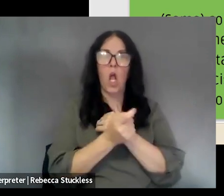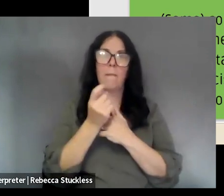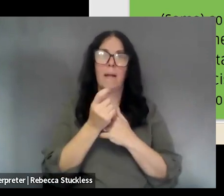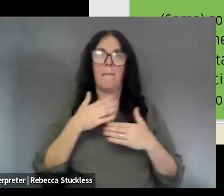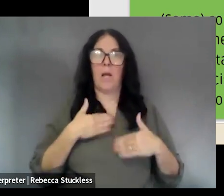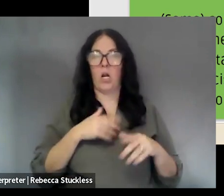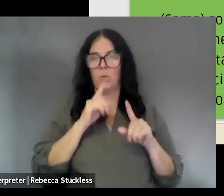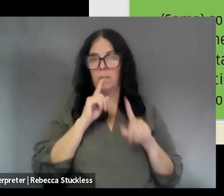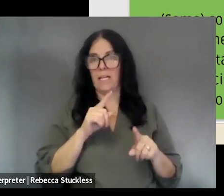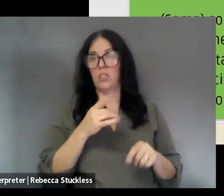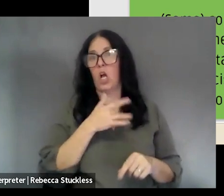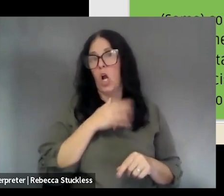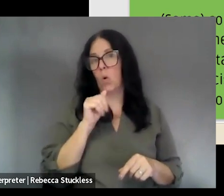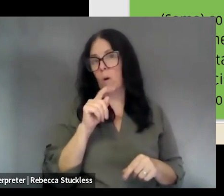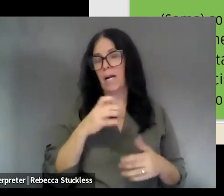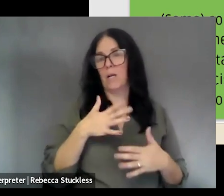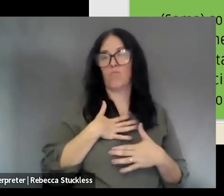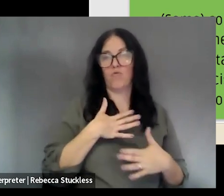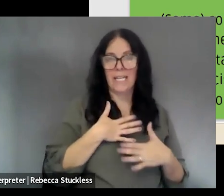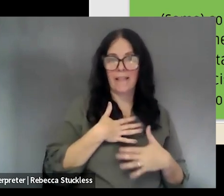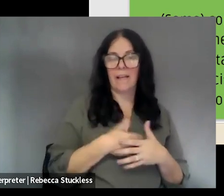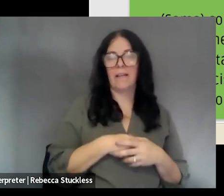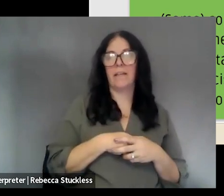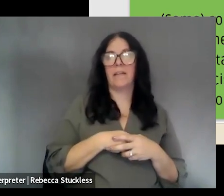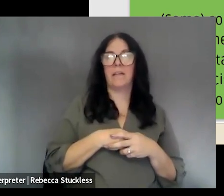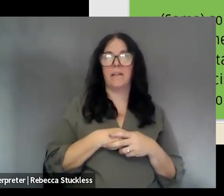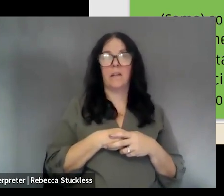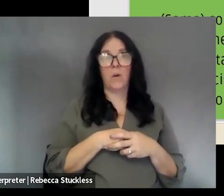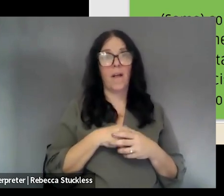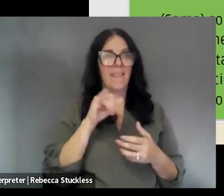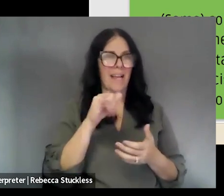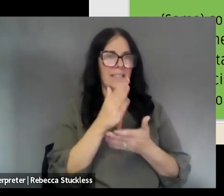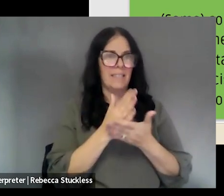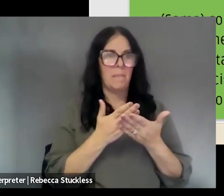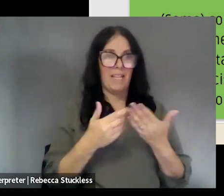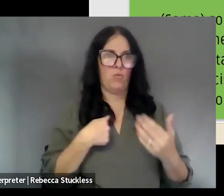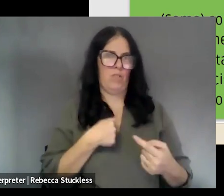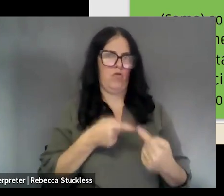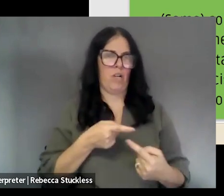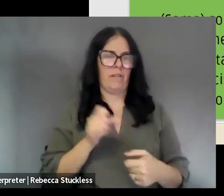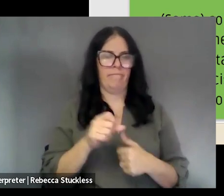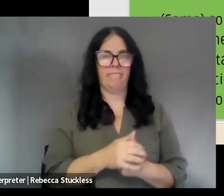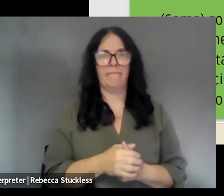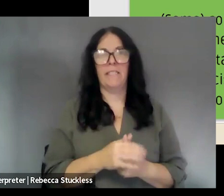as heart rate, breathing, and those are some of the things that we struggle with. Next slide,